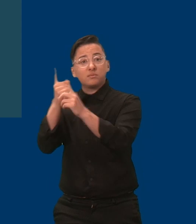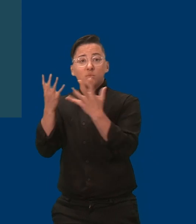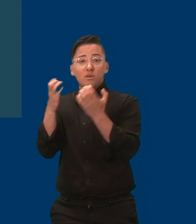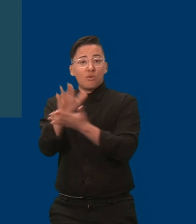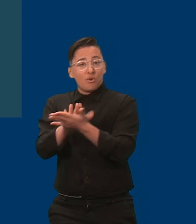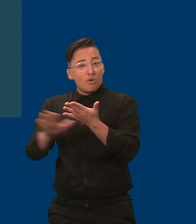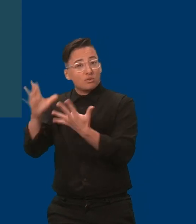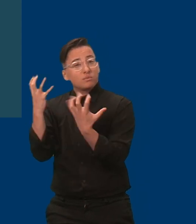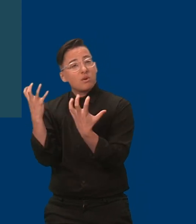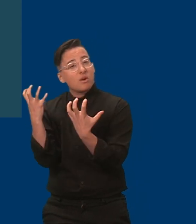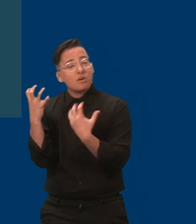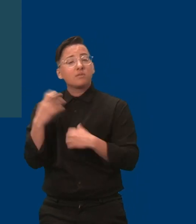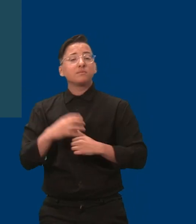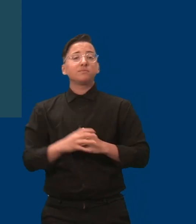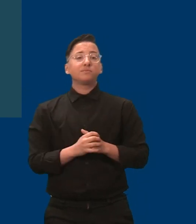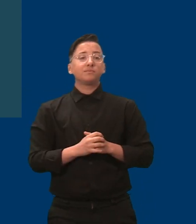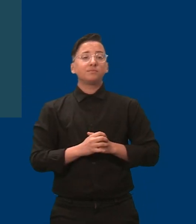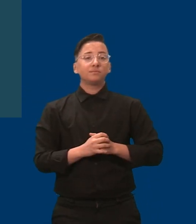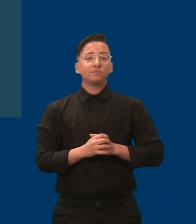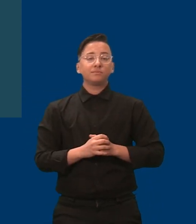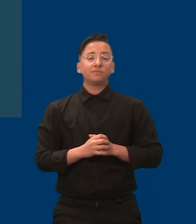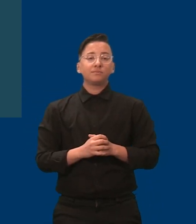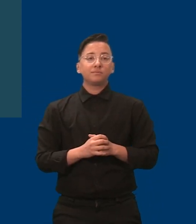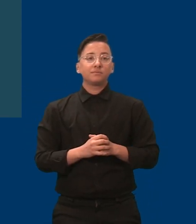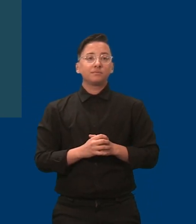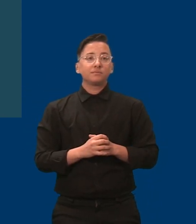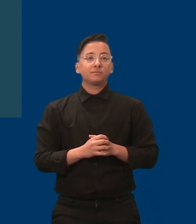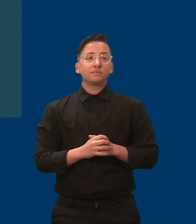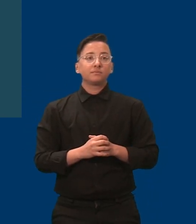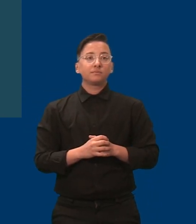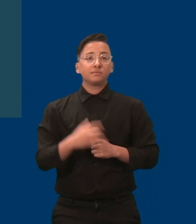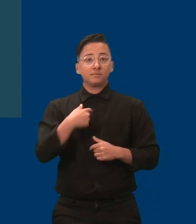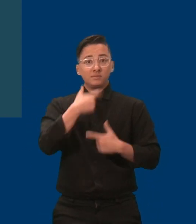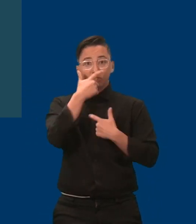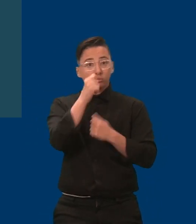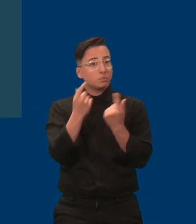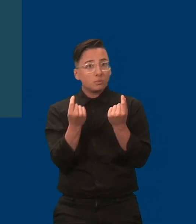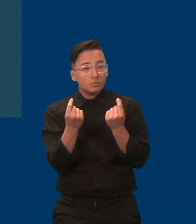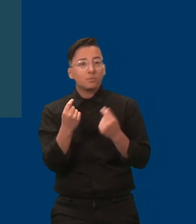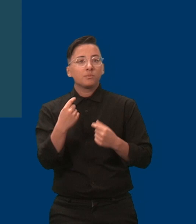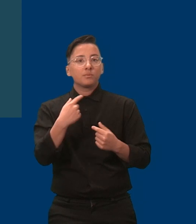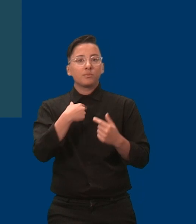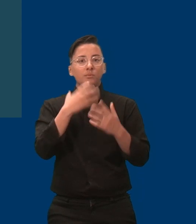And I'm interested in public speaking, web design,